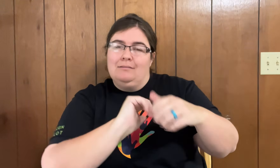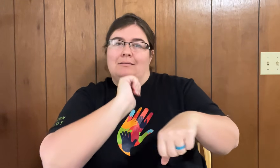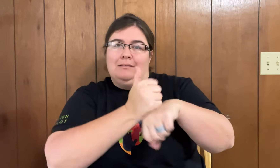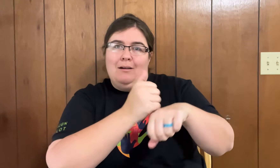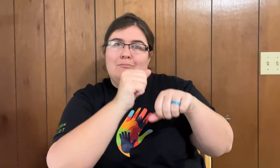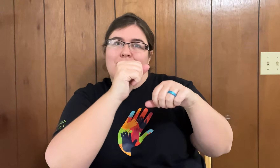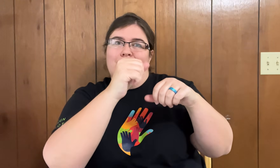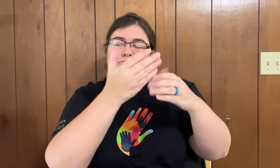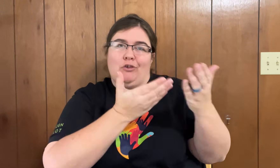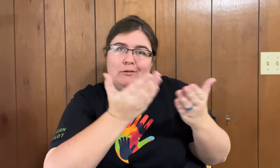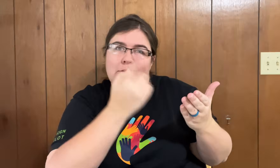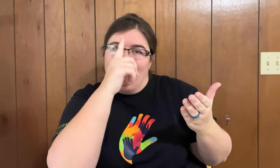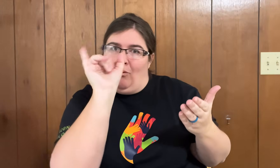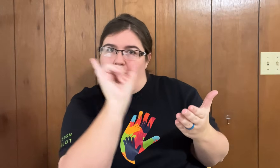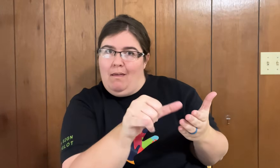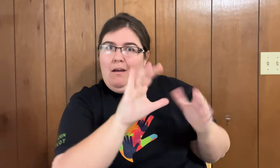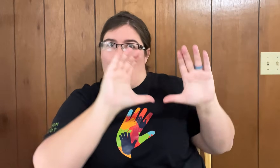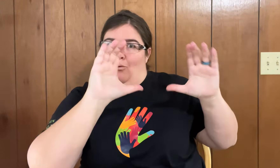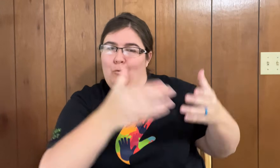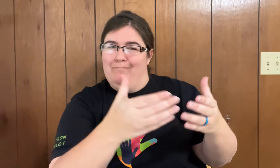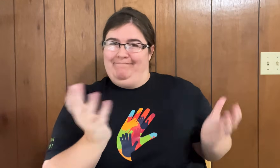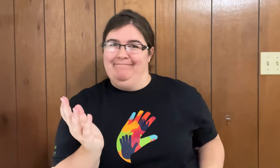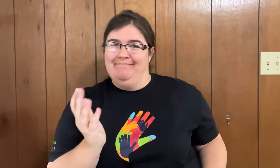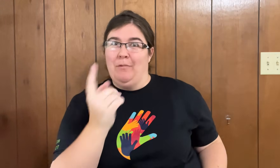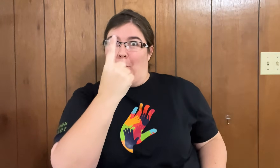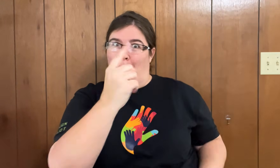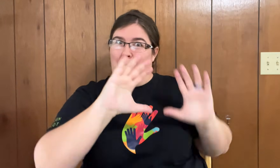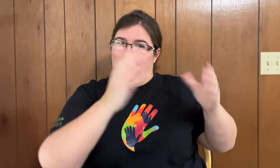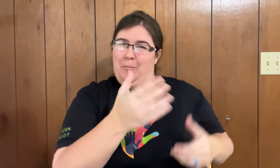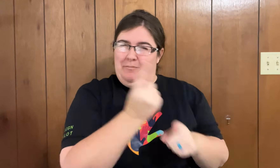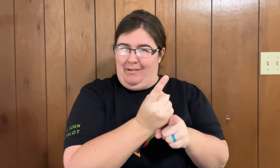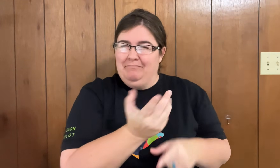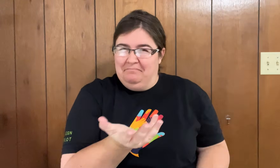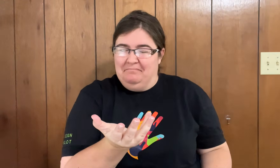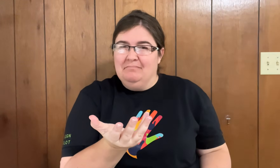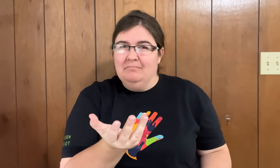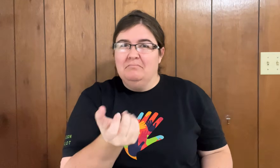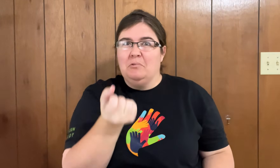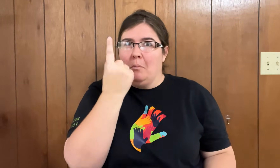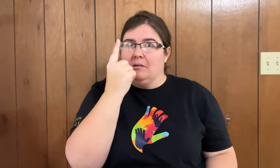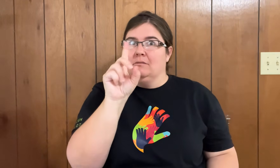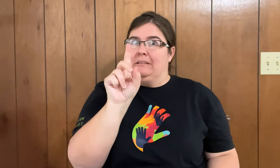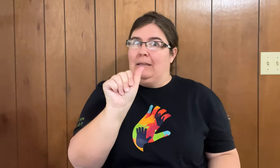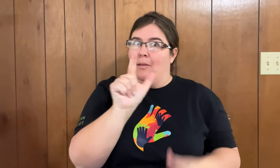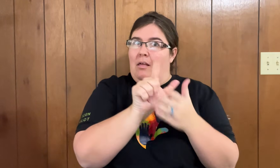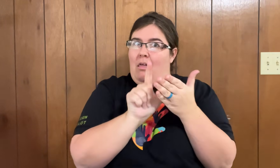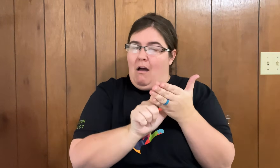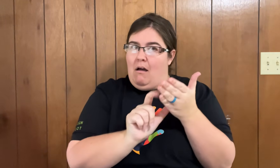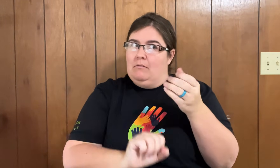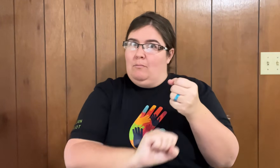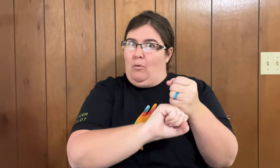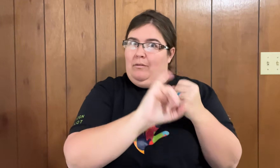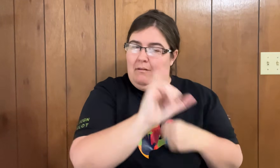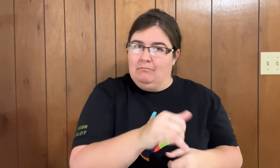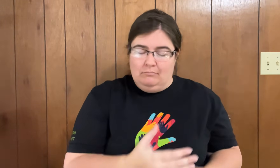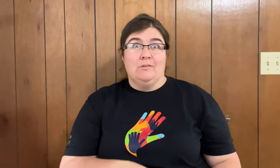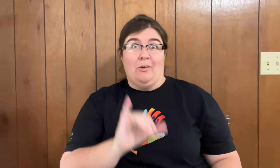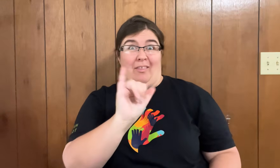can set up accessibility options and services for that group, that one group. So it's makes sense that disability law upholds